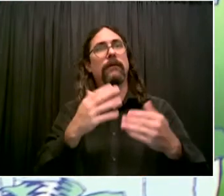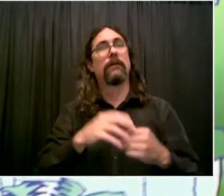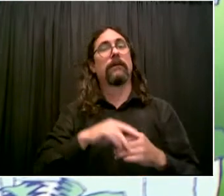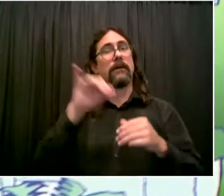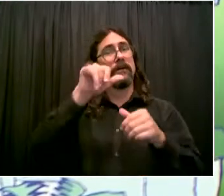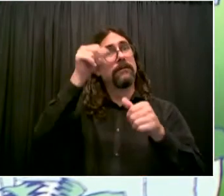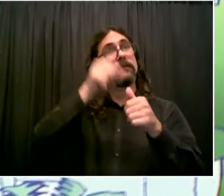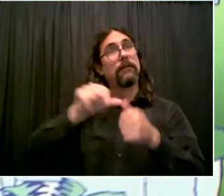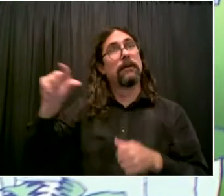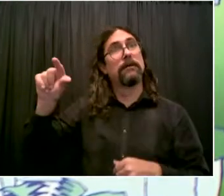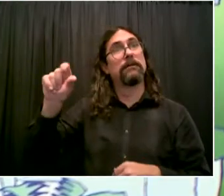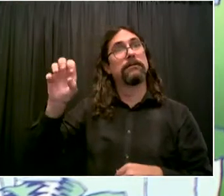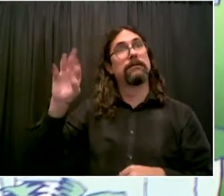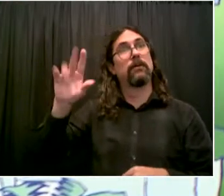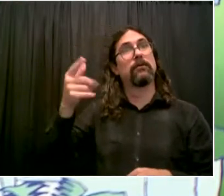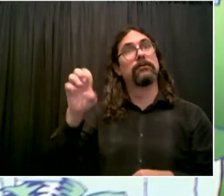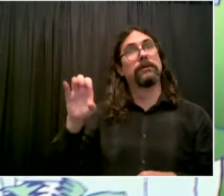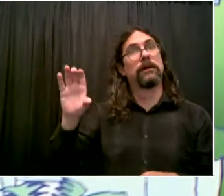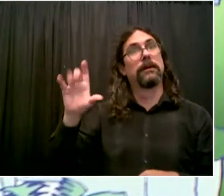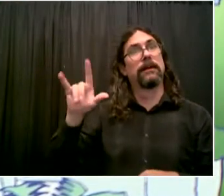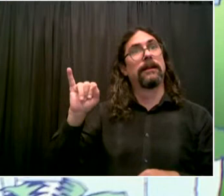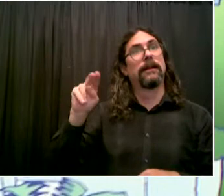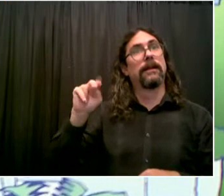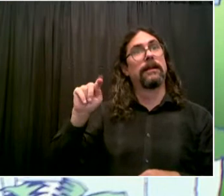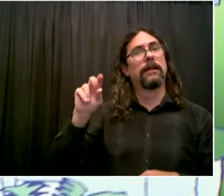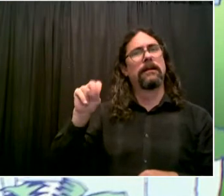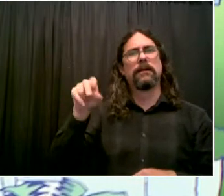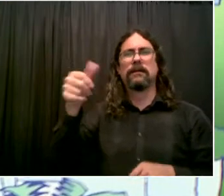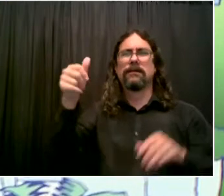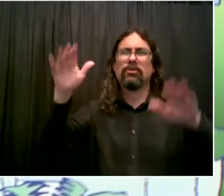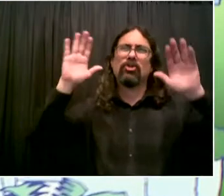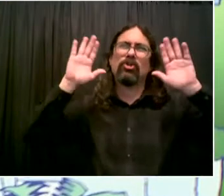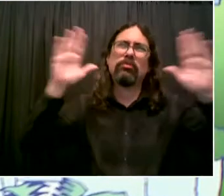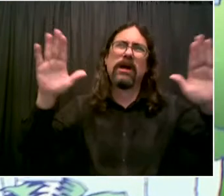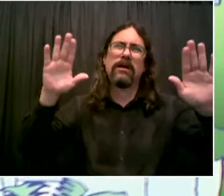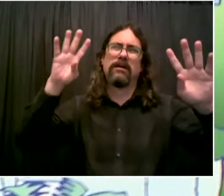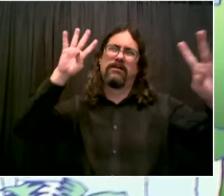AN AMAZING FIGURE IN AMERICAN MUSICAL HISTORY. A GREAT CREATOR, CREATIVE GENIUS